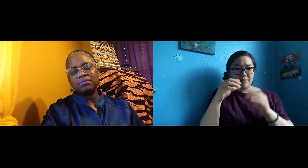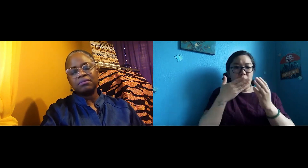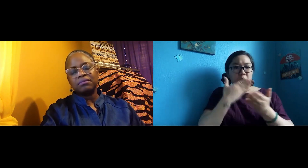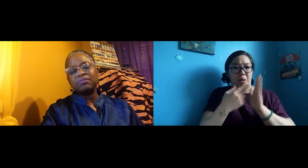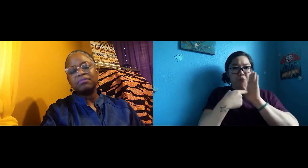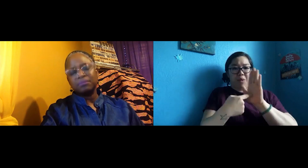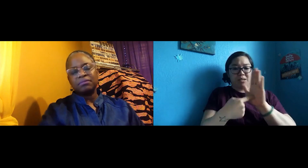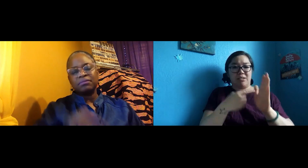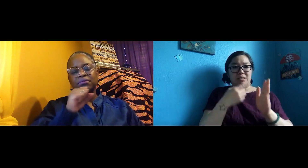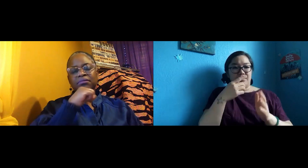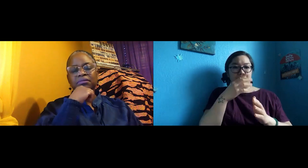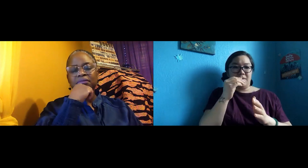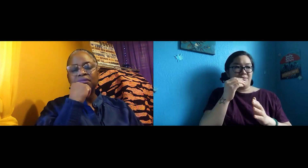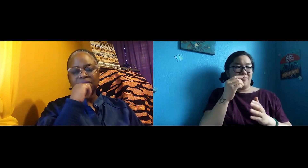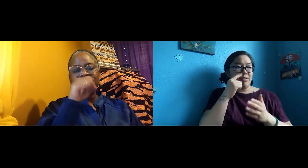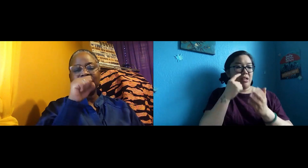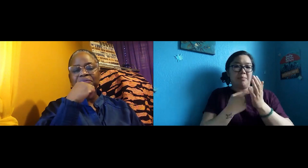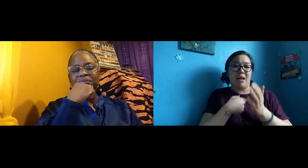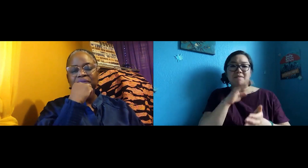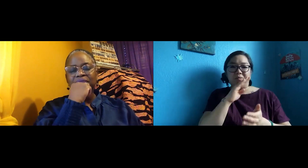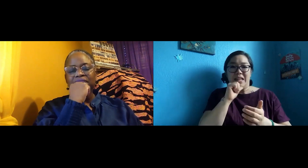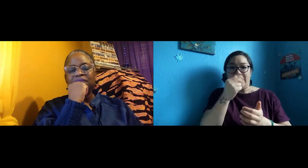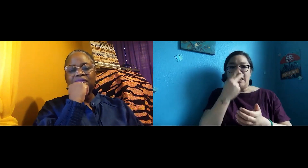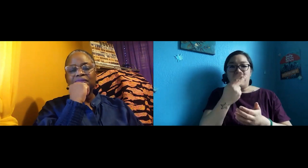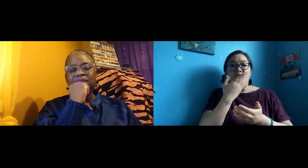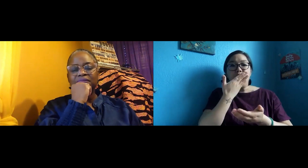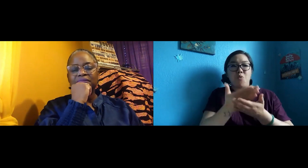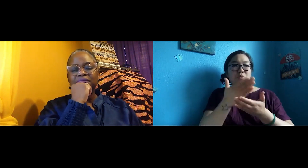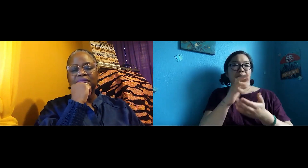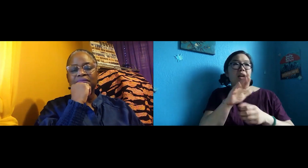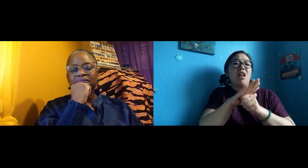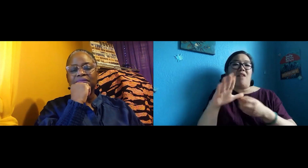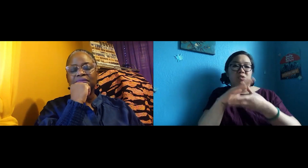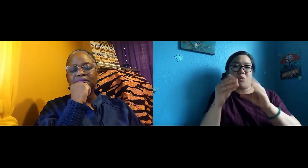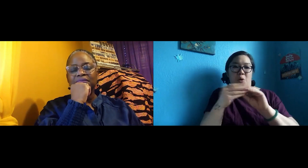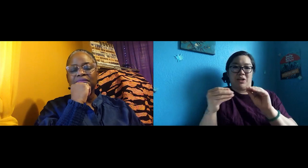at the same time well-represented, and it's frustrating to see that there's not enough